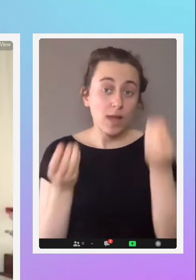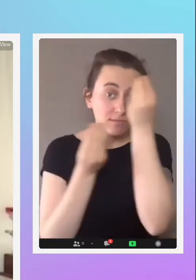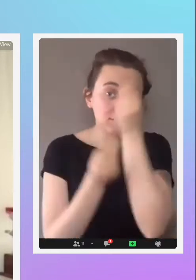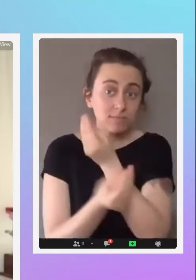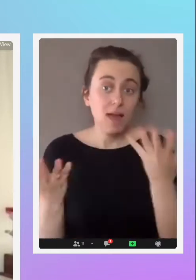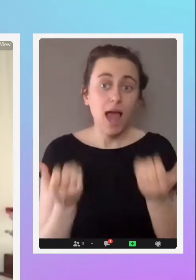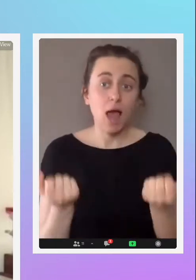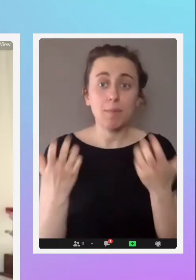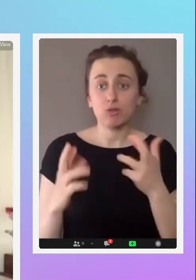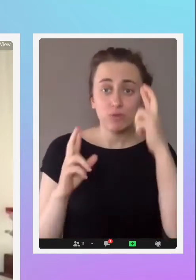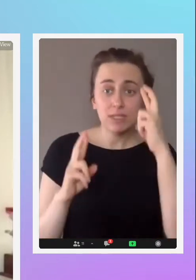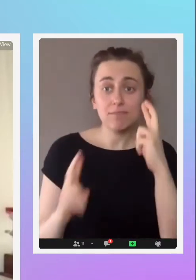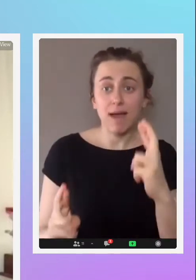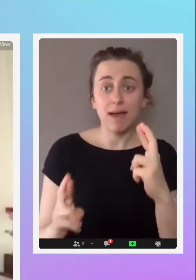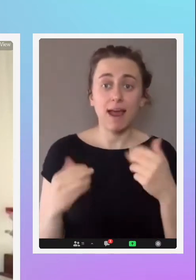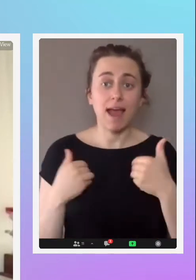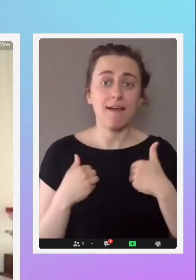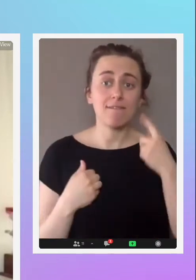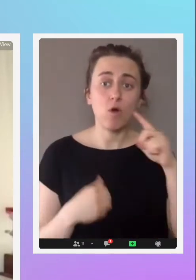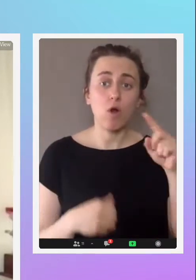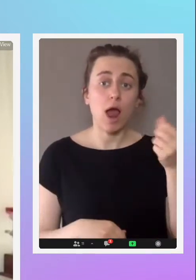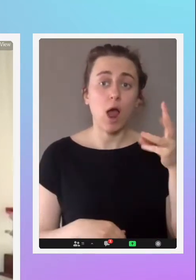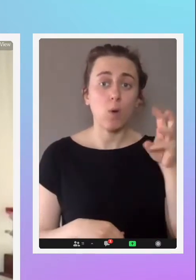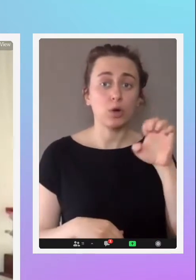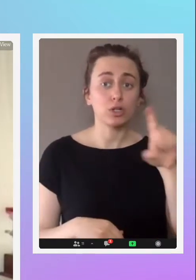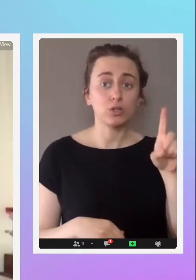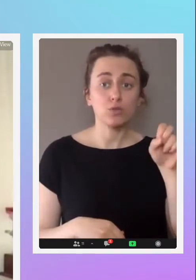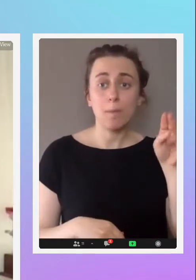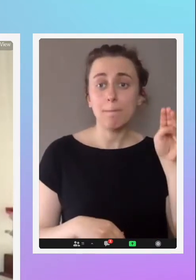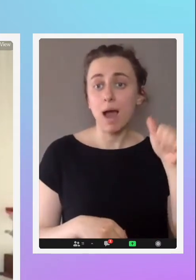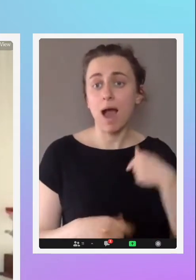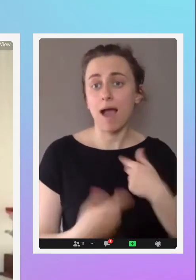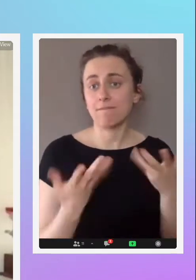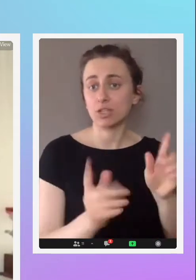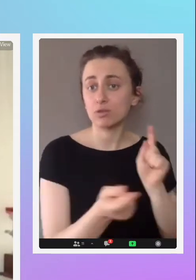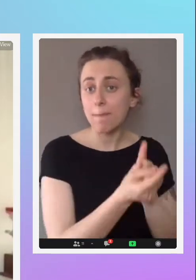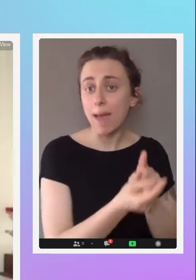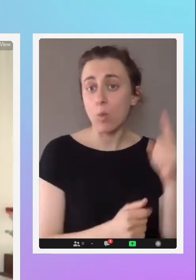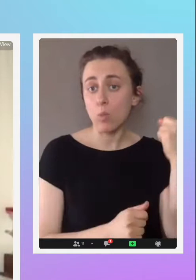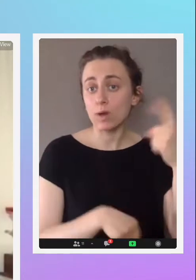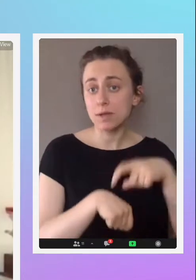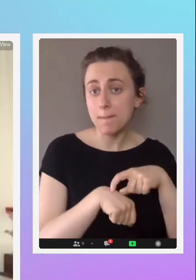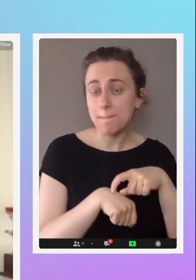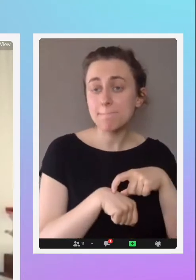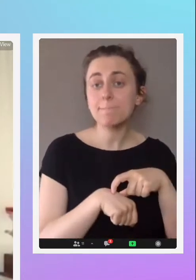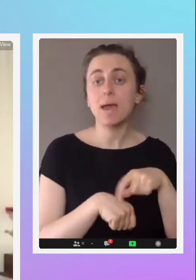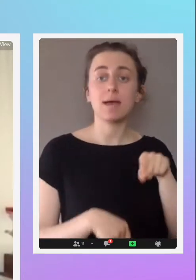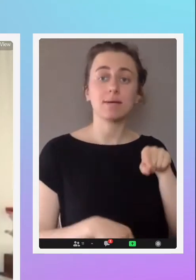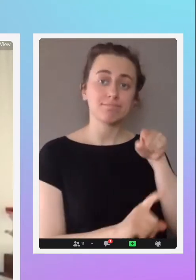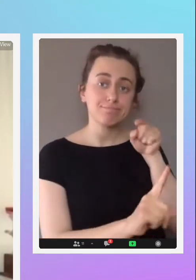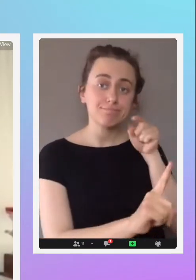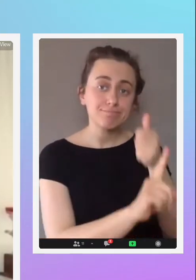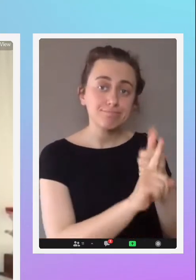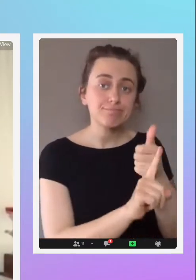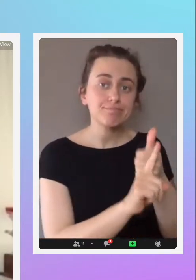for Haben Girma whom I have met once and who is a perfect example